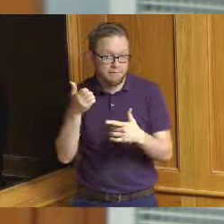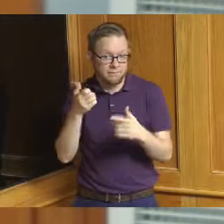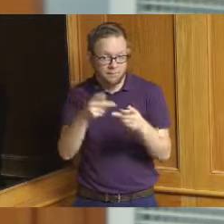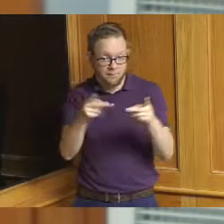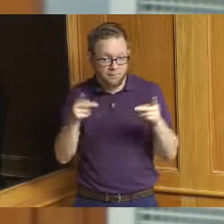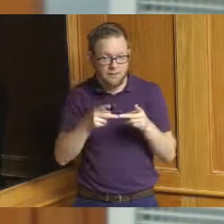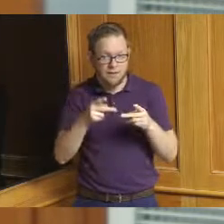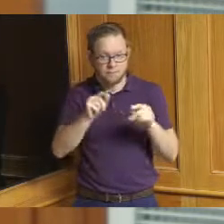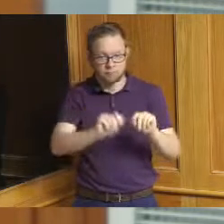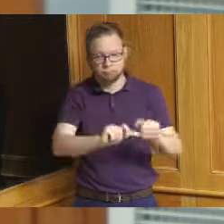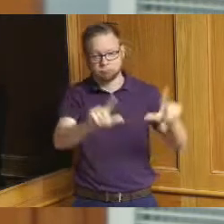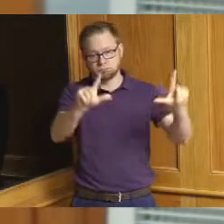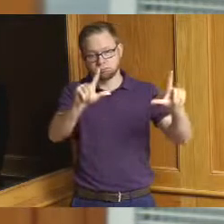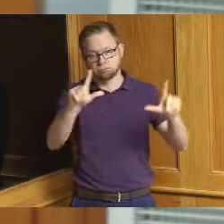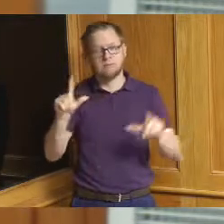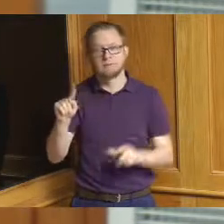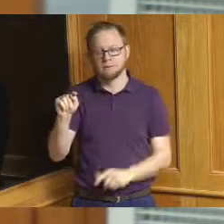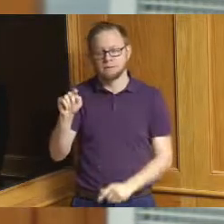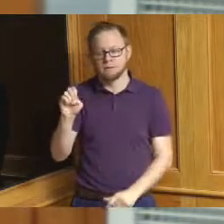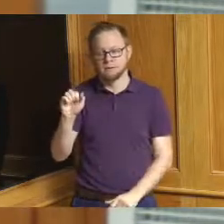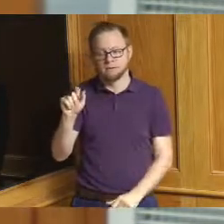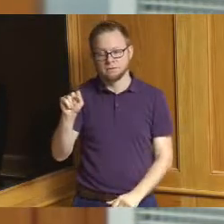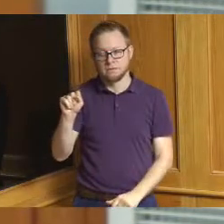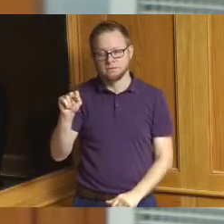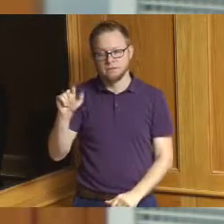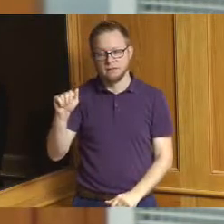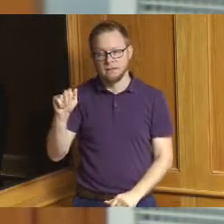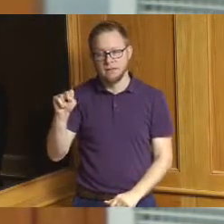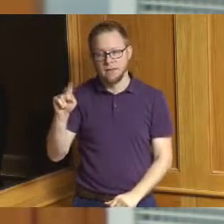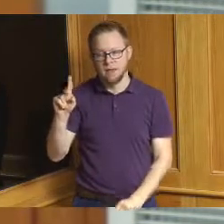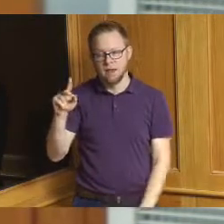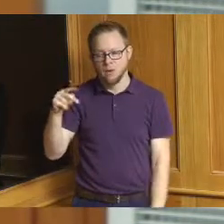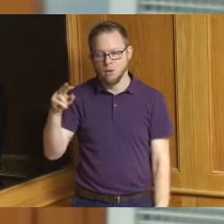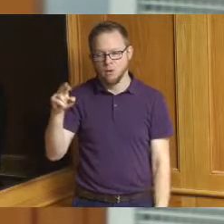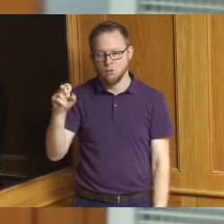on that website it lists both the at-home test kits including those at the library there's six